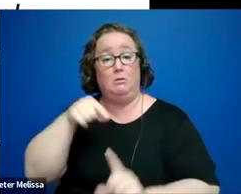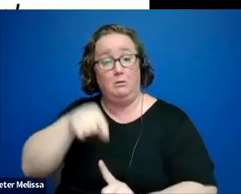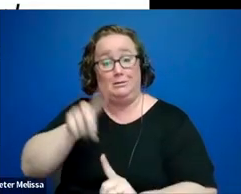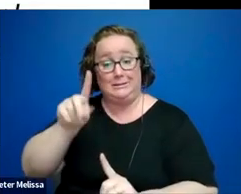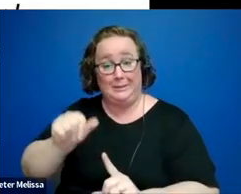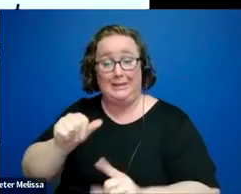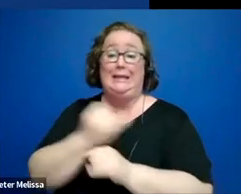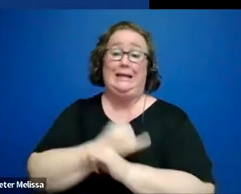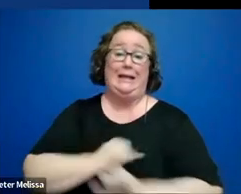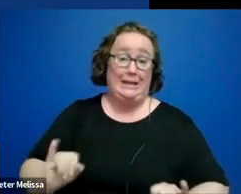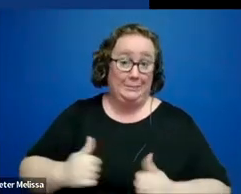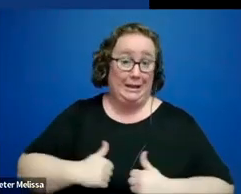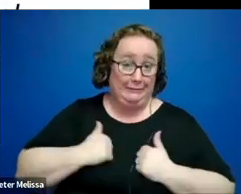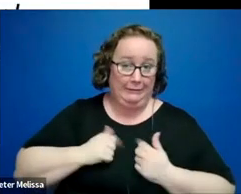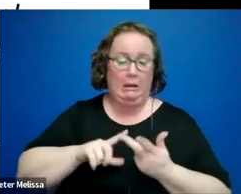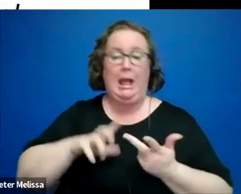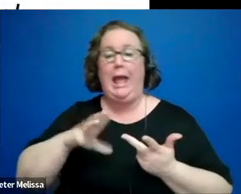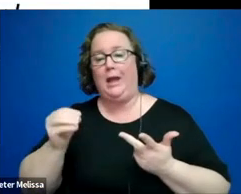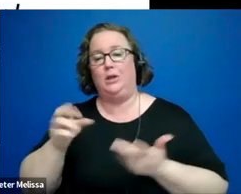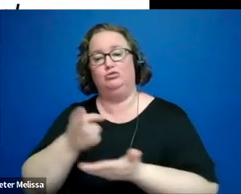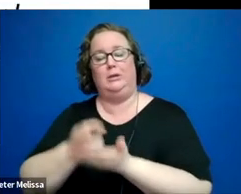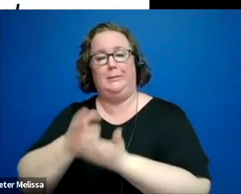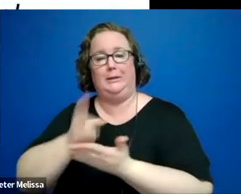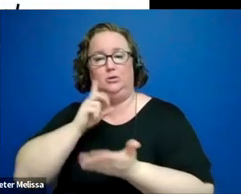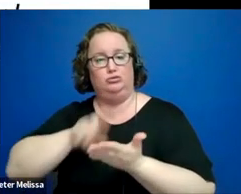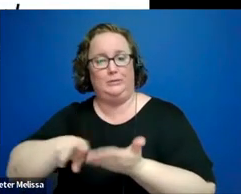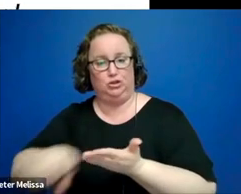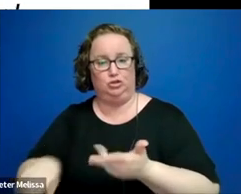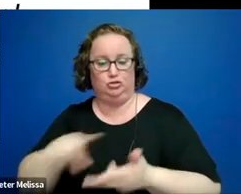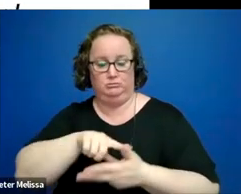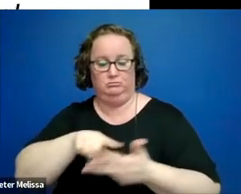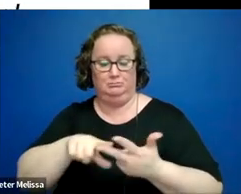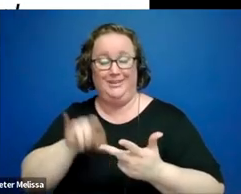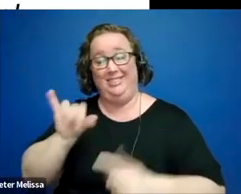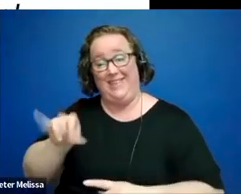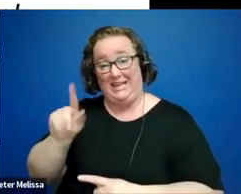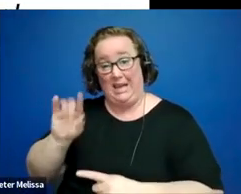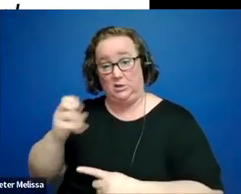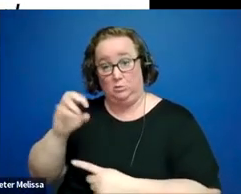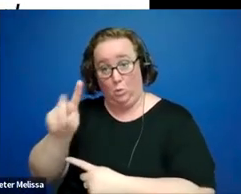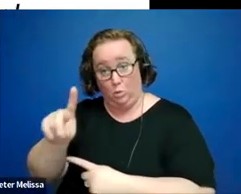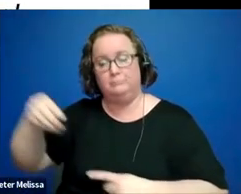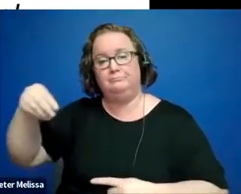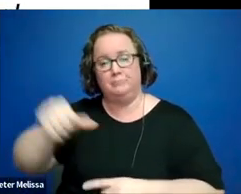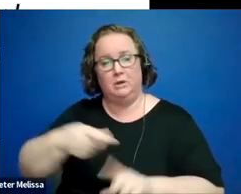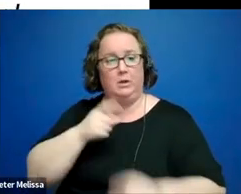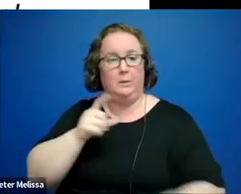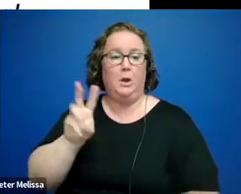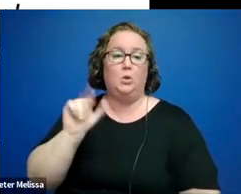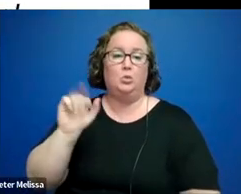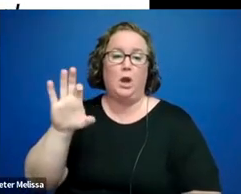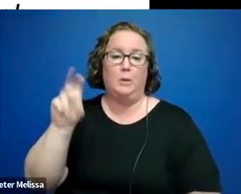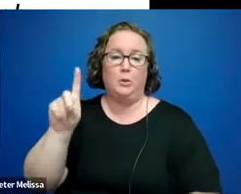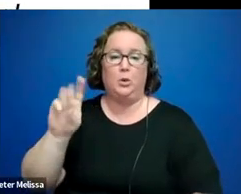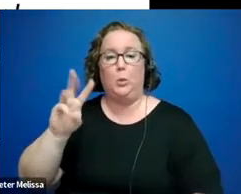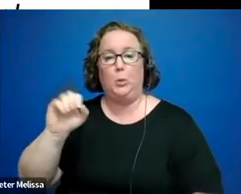Living, and Rehabilitation Research. The dashboard is also funded by the Robert Wood Johnson Foundation. Next slide, please.